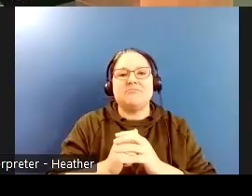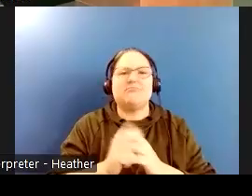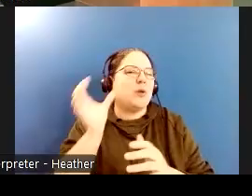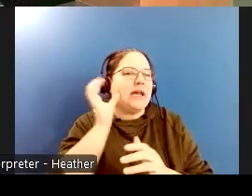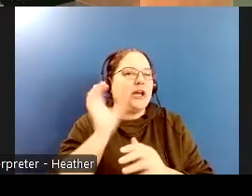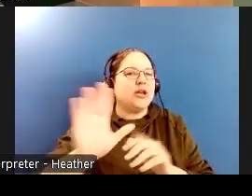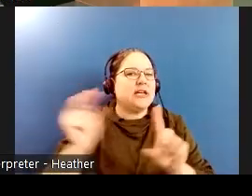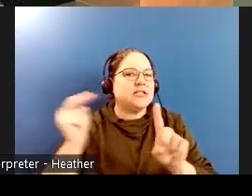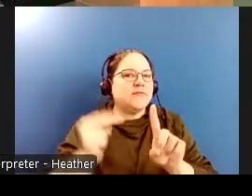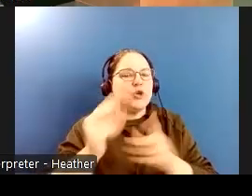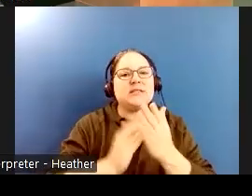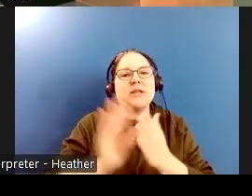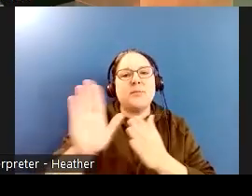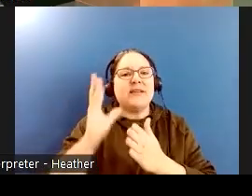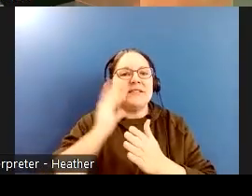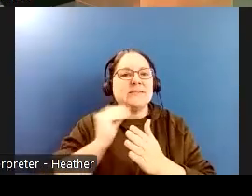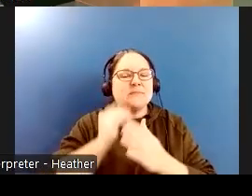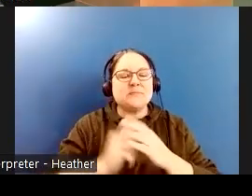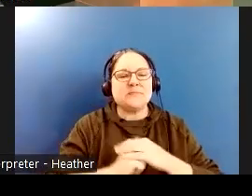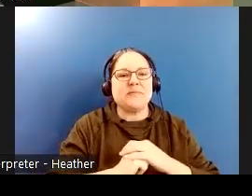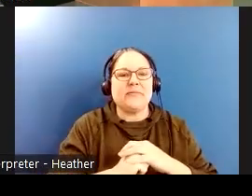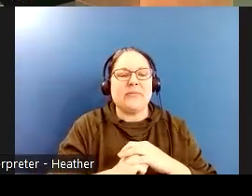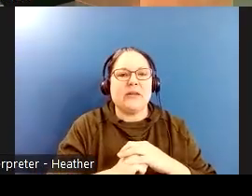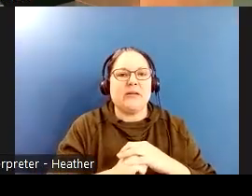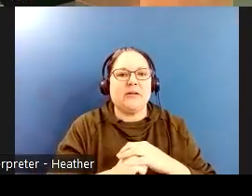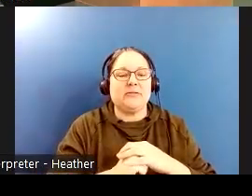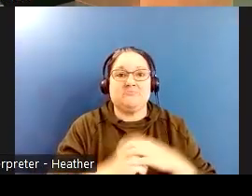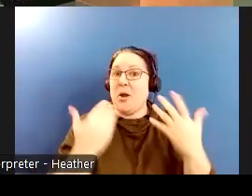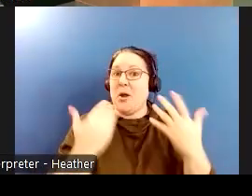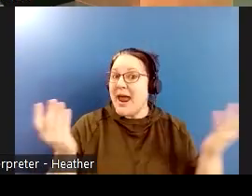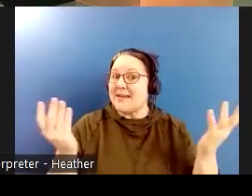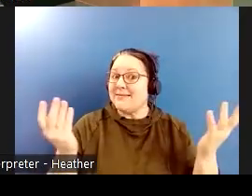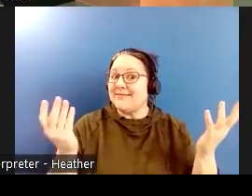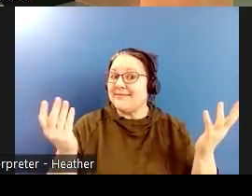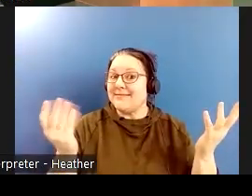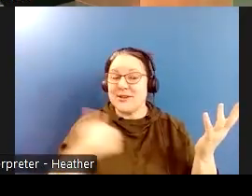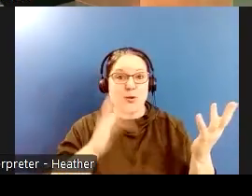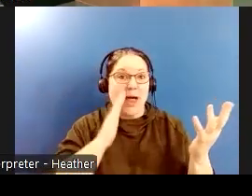as some of his journey. Um, all right. So, I will be back at the end and hopefully we'll